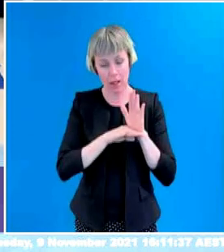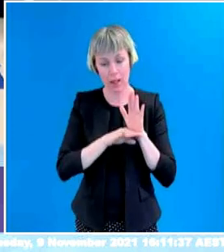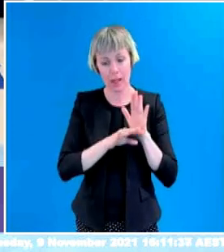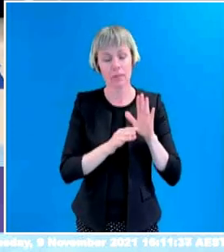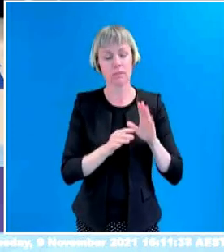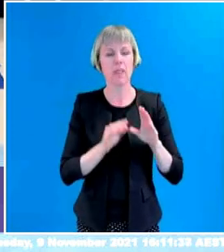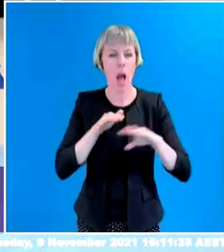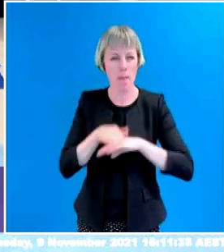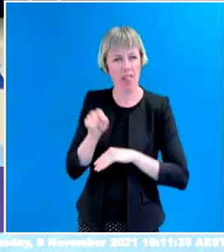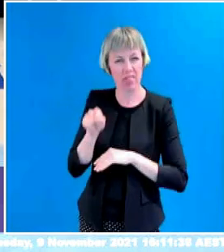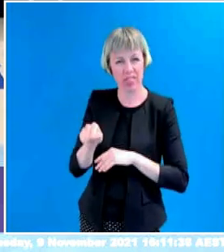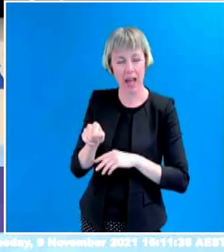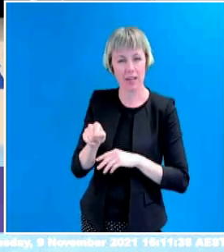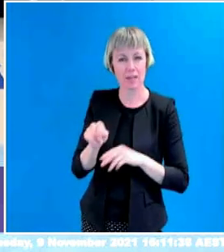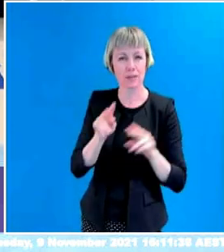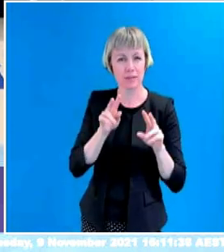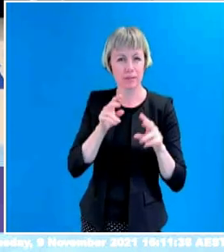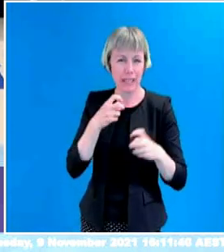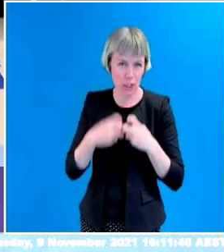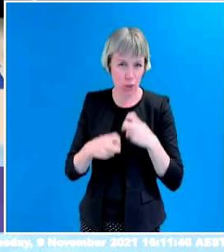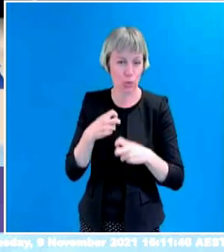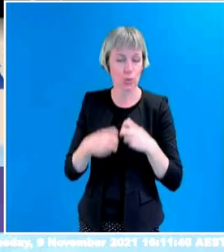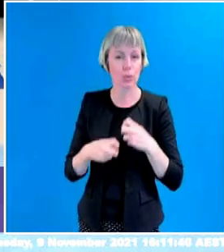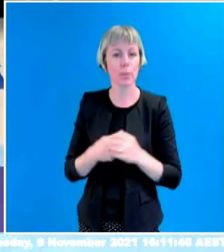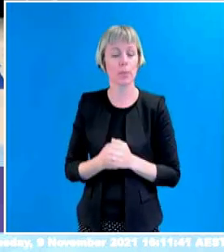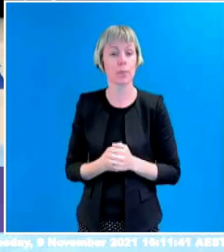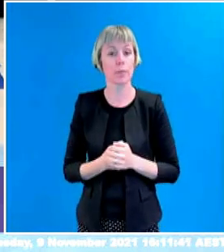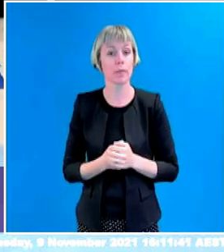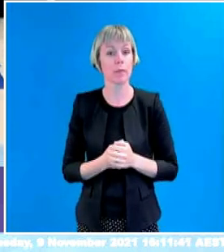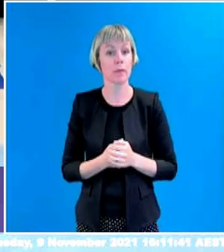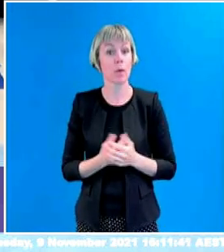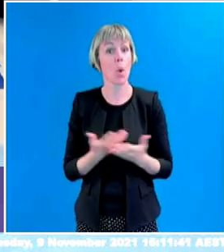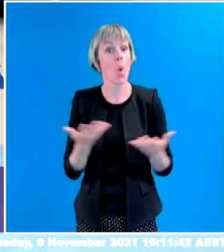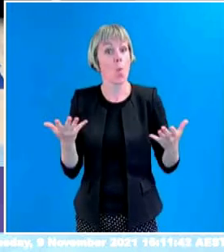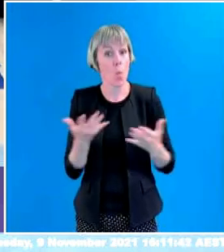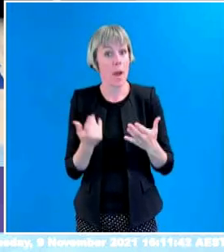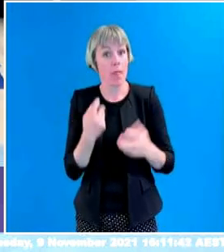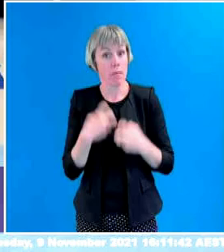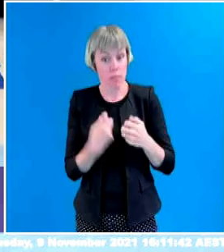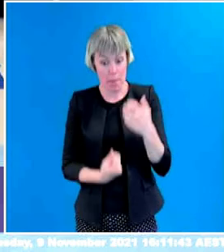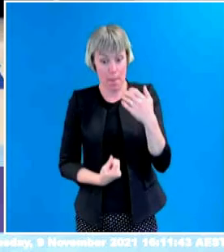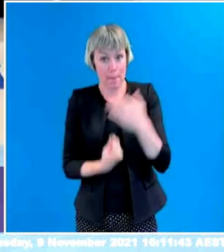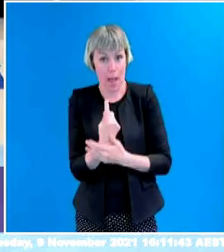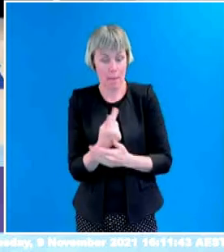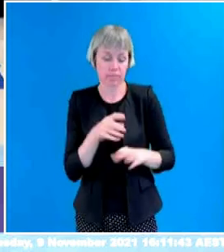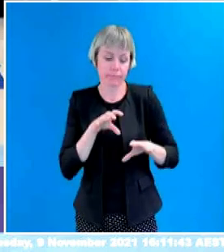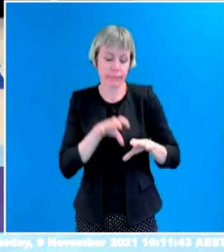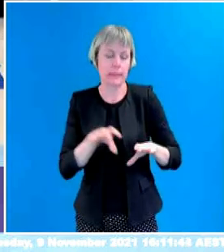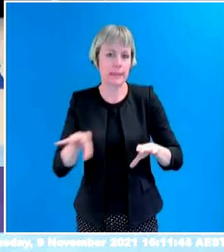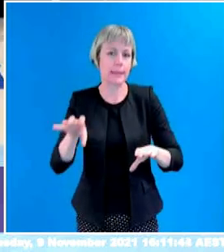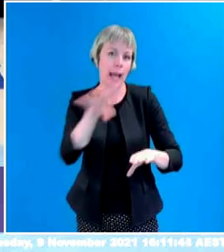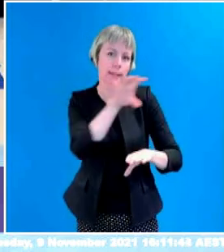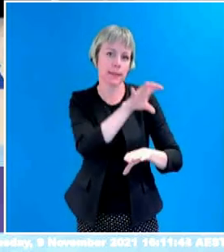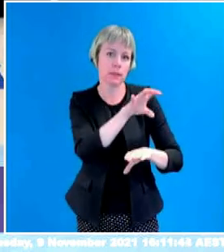number of the jurisdictions, States and Territories, because that is where the issue principally arises --- I'm not trying to say the Commonwealth doesn't